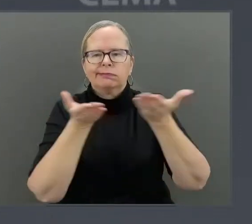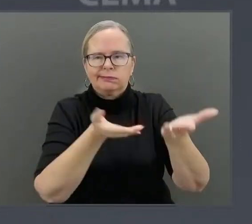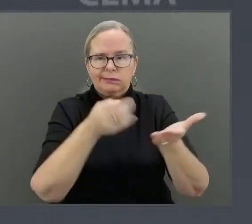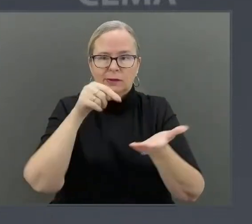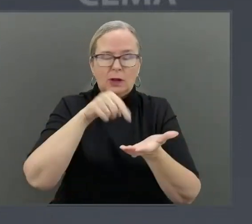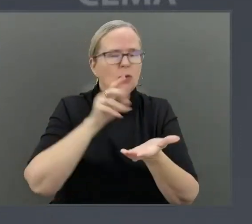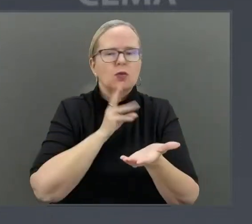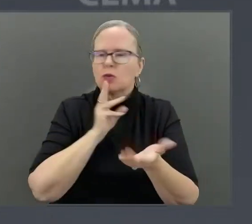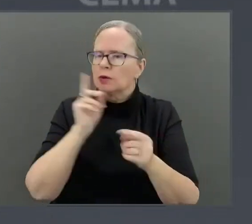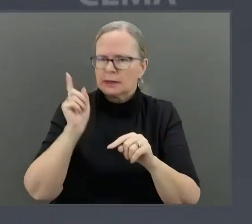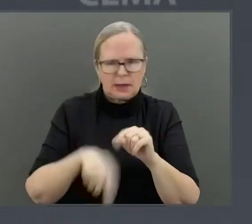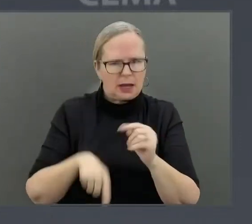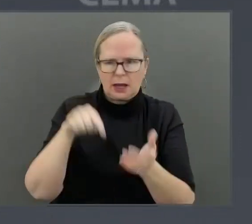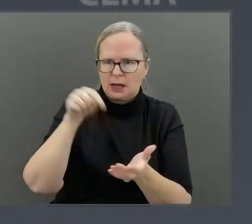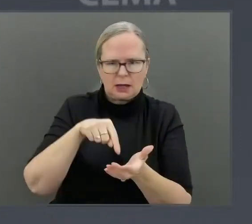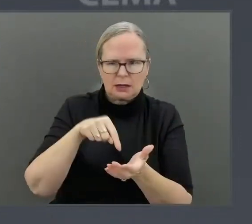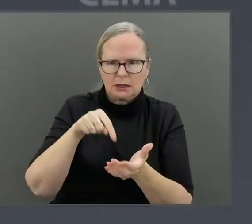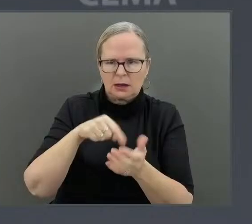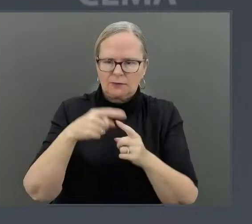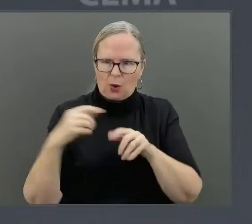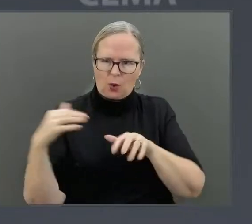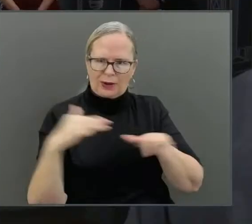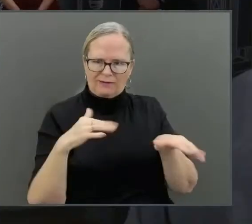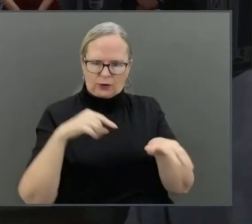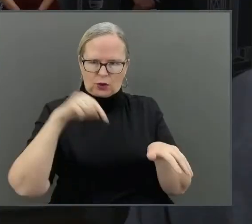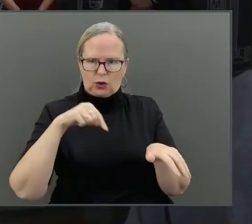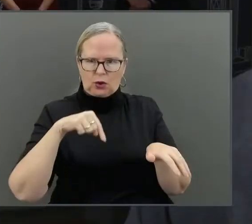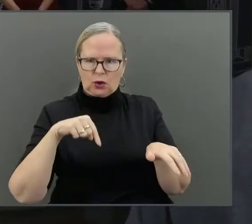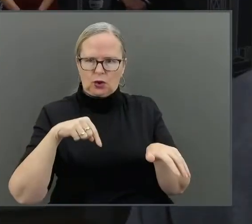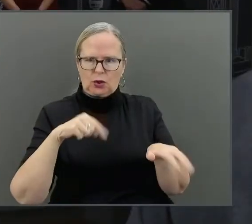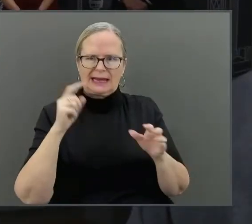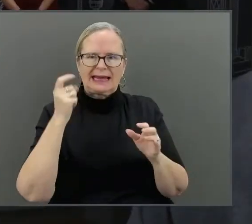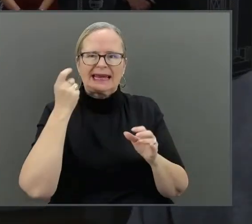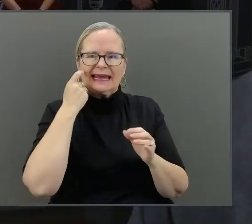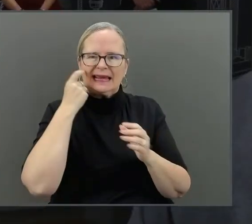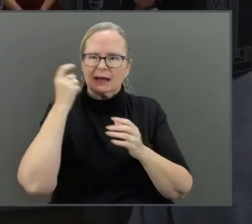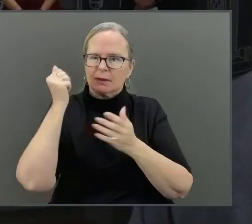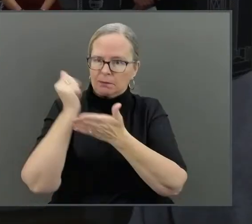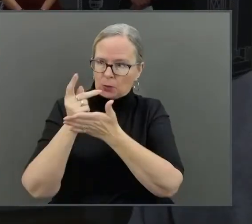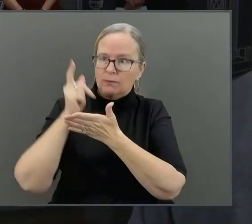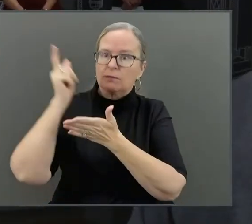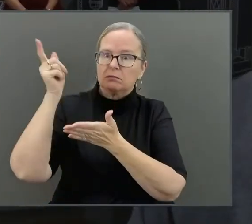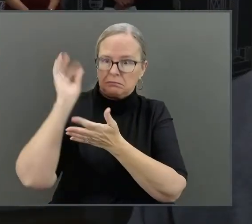we do have the appropriate permits to do that and on the you know I heard we heard street cleaning